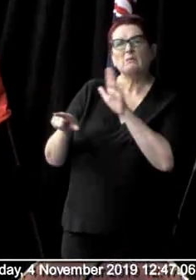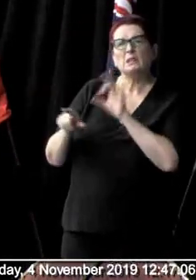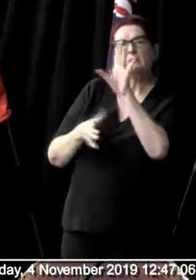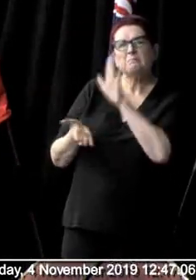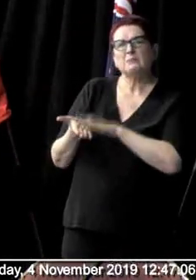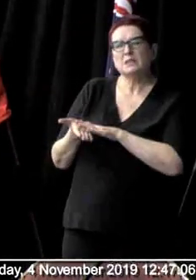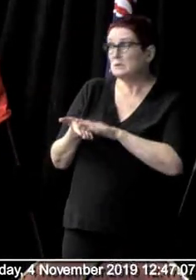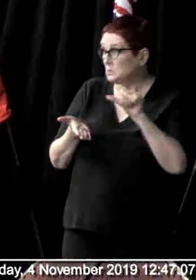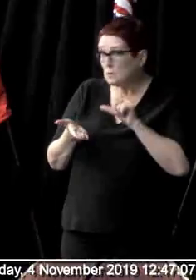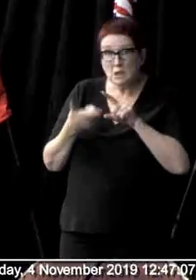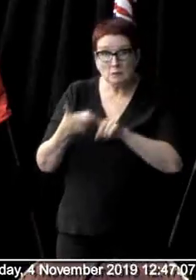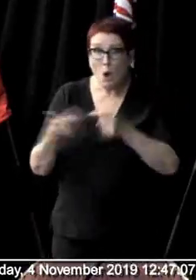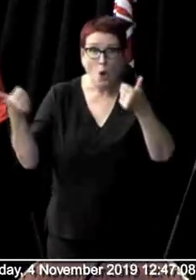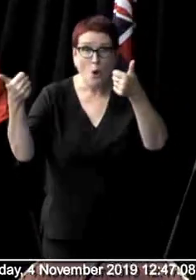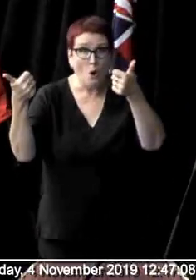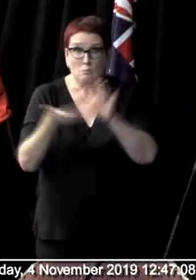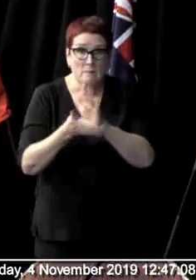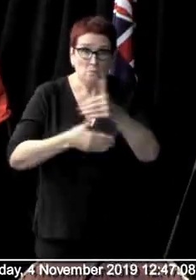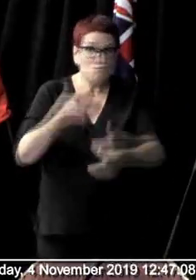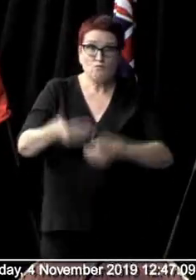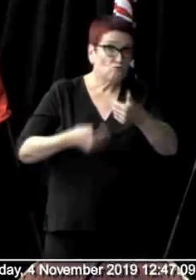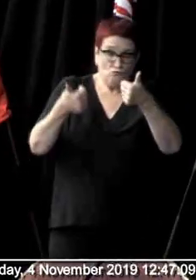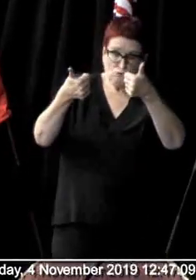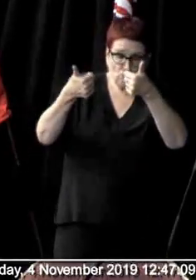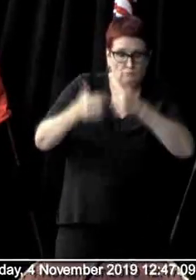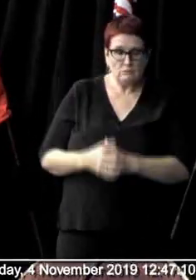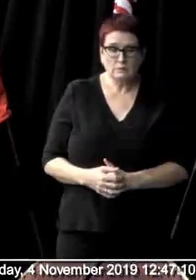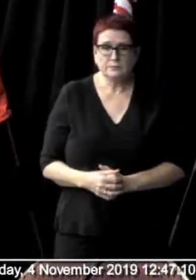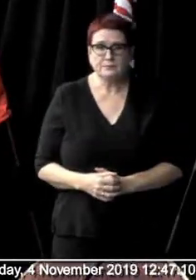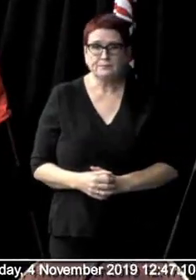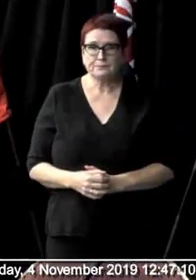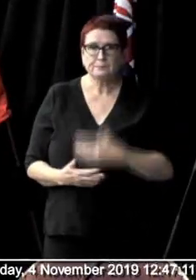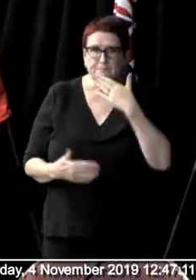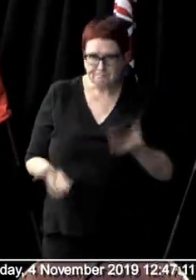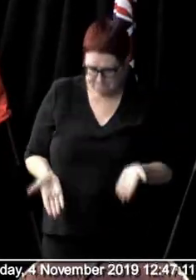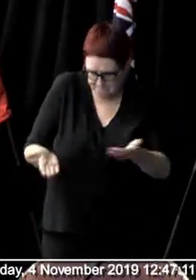Are you good? No, I’m good. Thank you. Alright. Thank you.